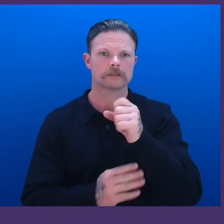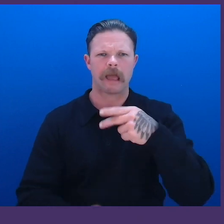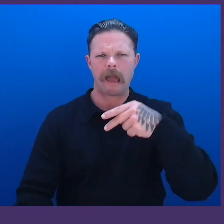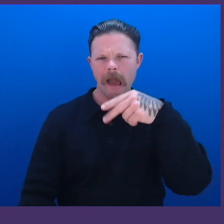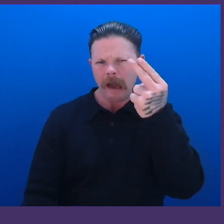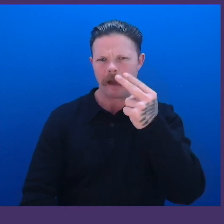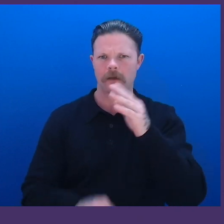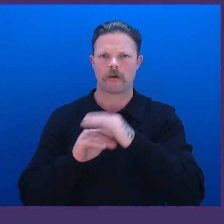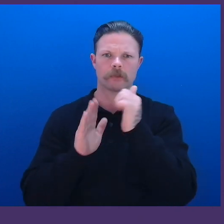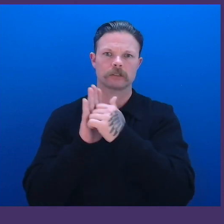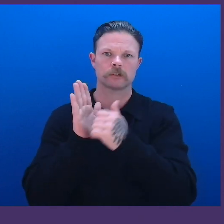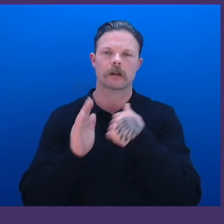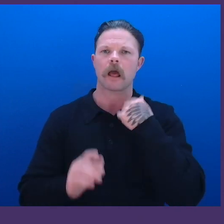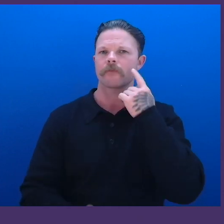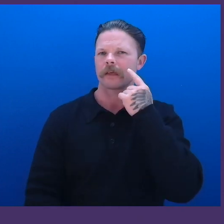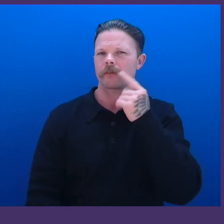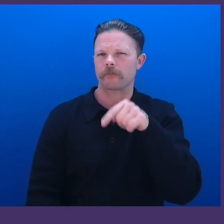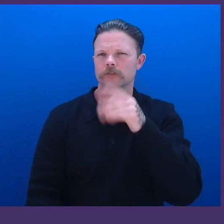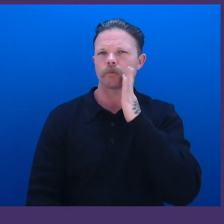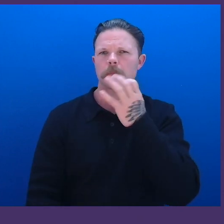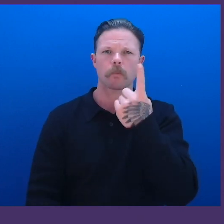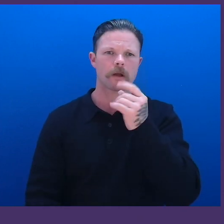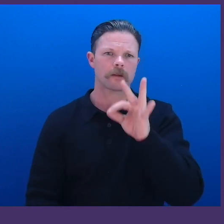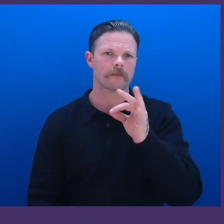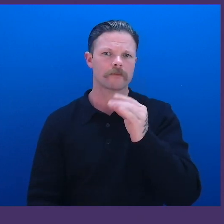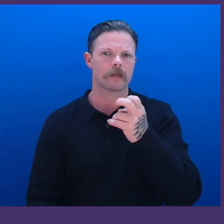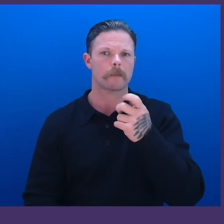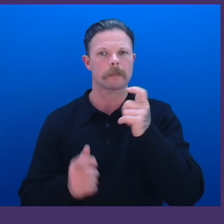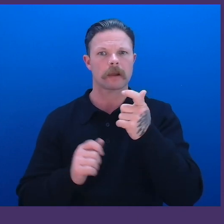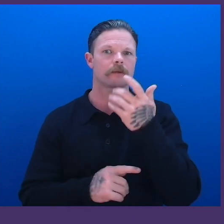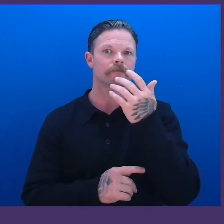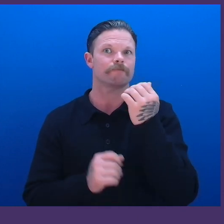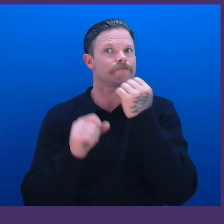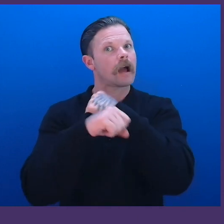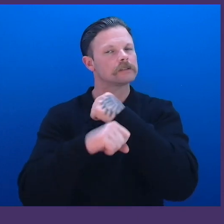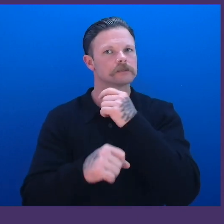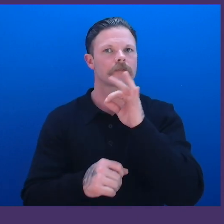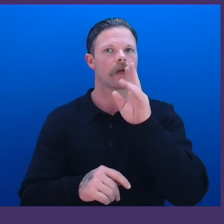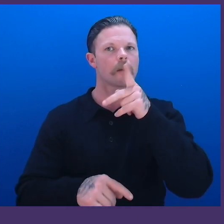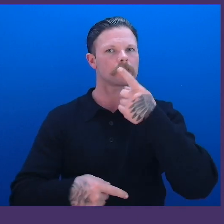of the big fights in the coming years. Rylin Rodgers: Really helpful.